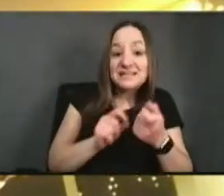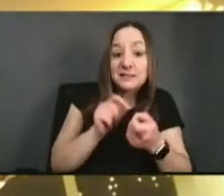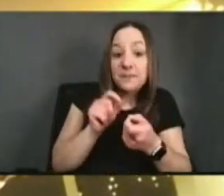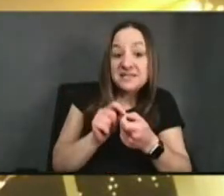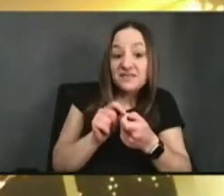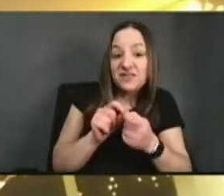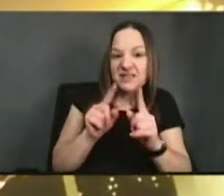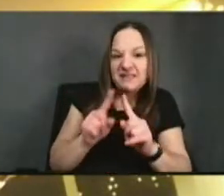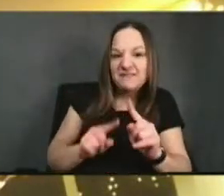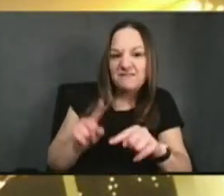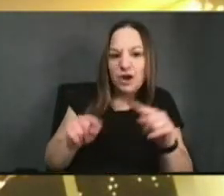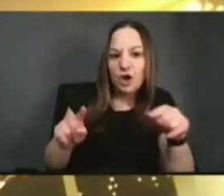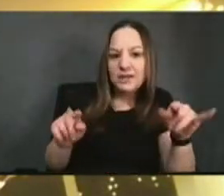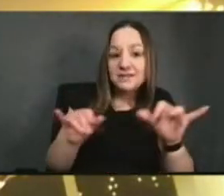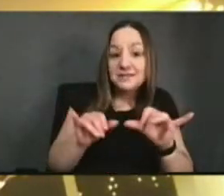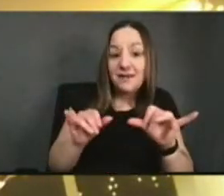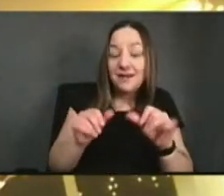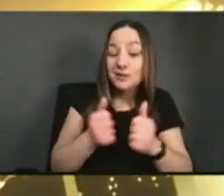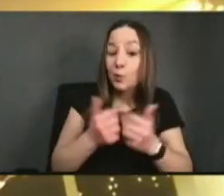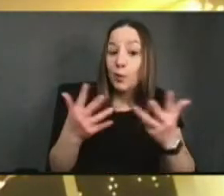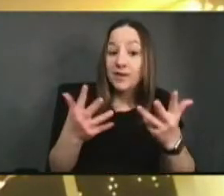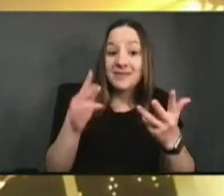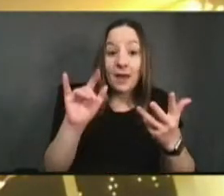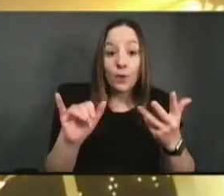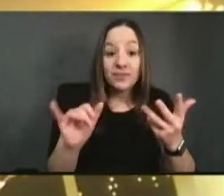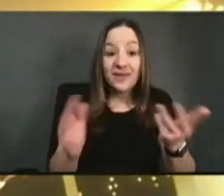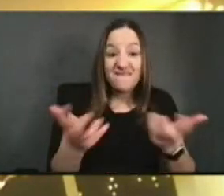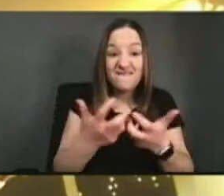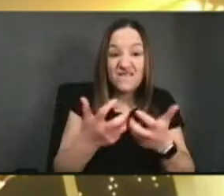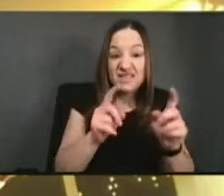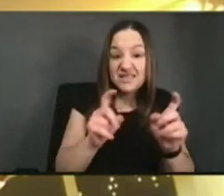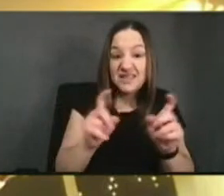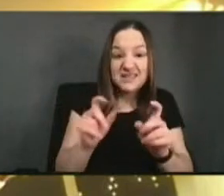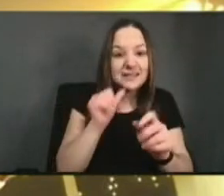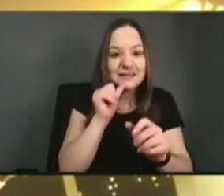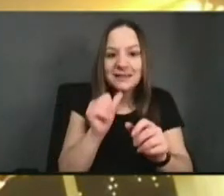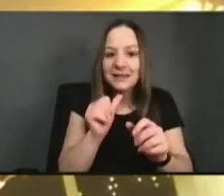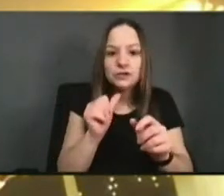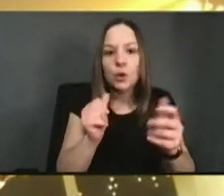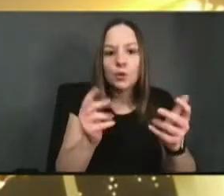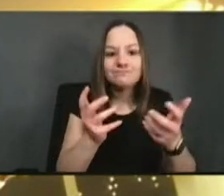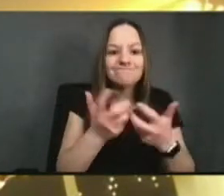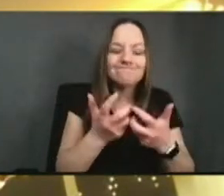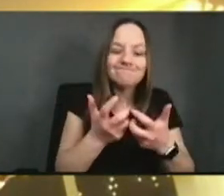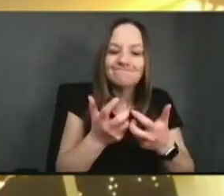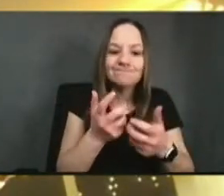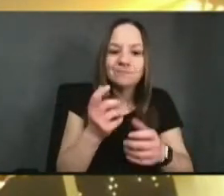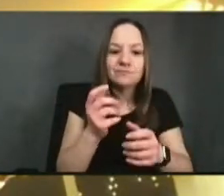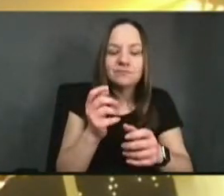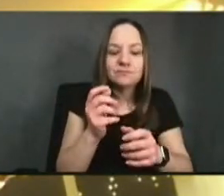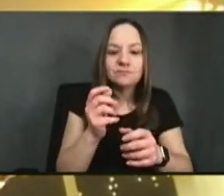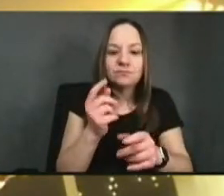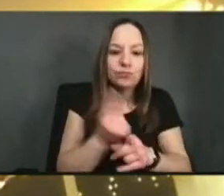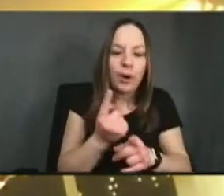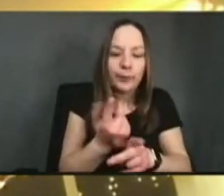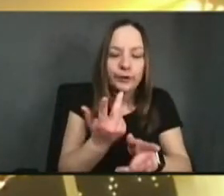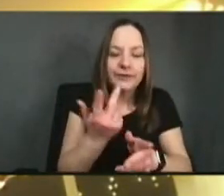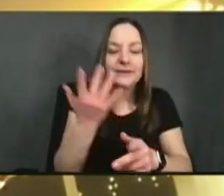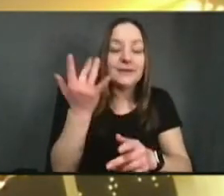to be fit fitted under a different sizes of those, and without fit testing, They won't fit properly and don't don't